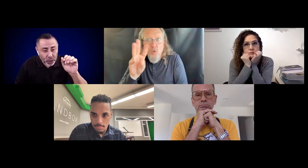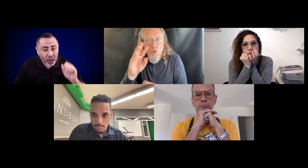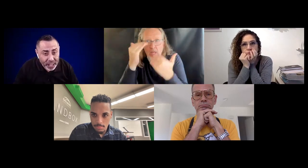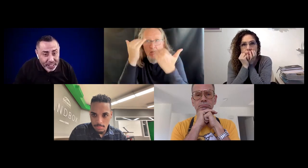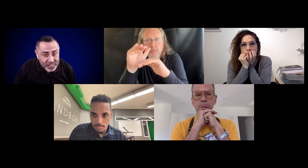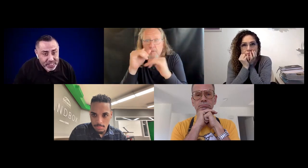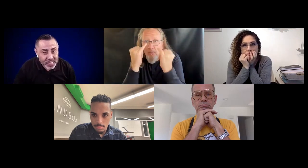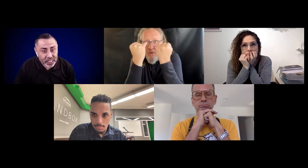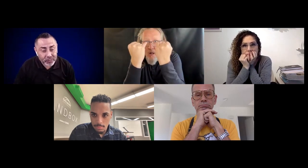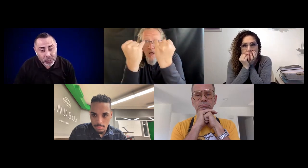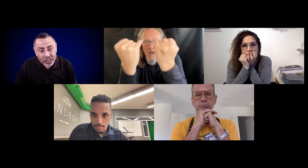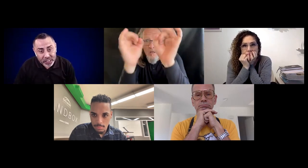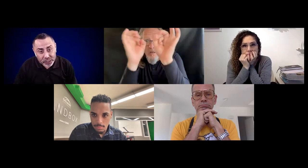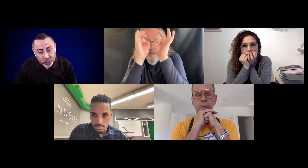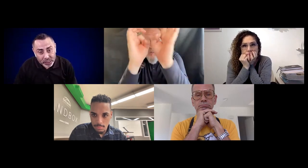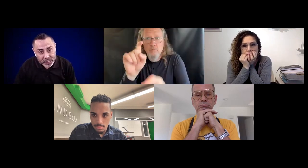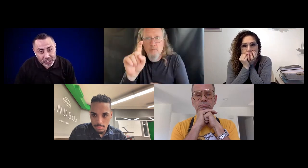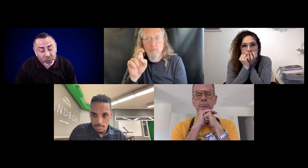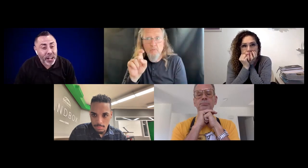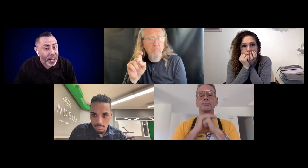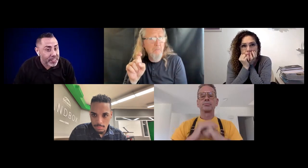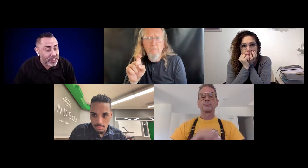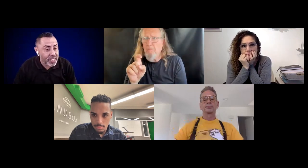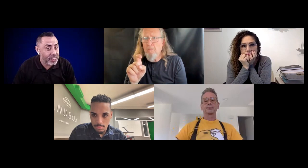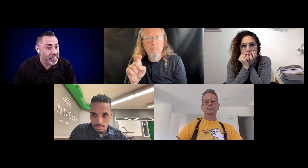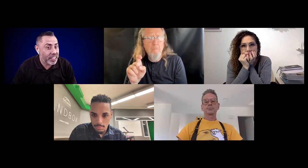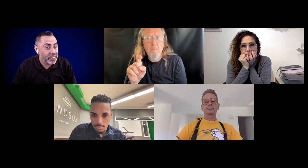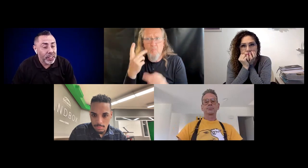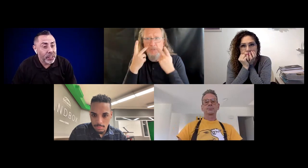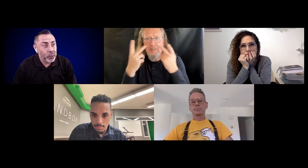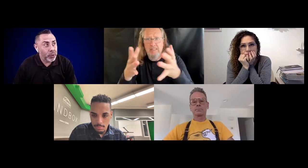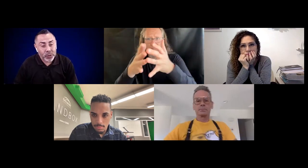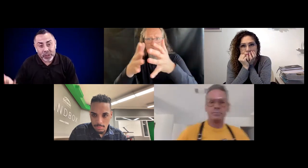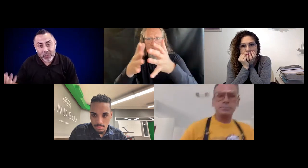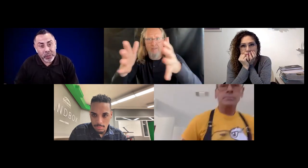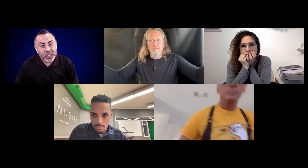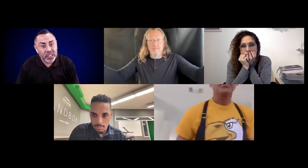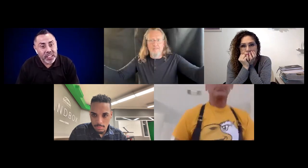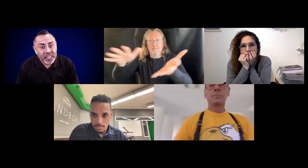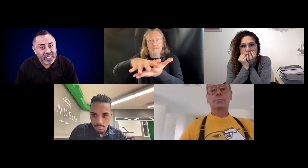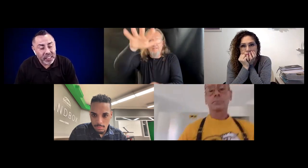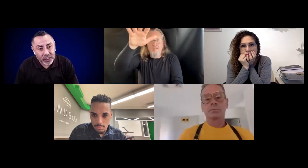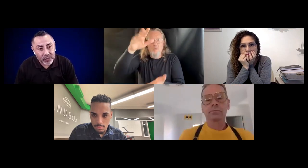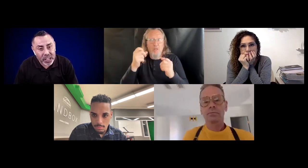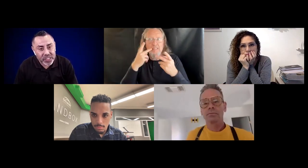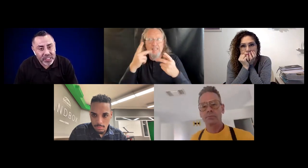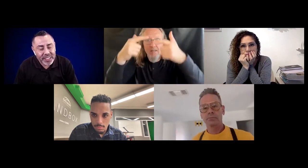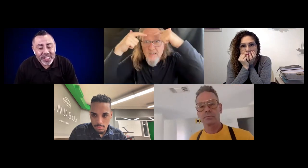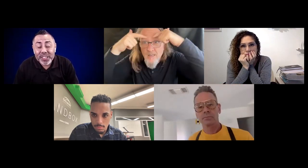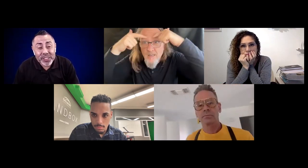Our eyes take in information like a straw does? Do our eyes taken data or or information in the linear fashion?